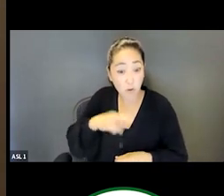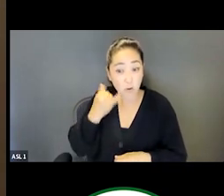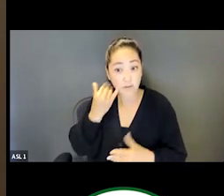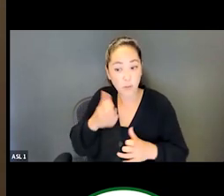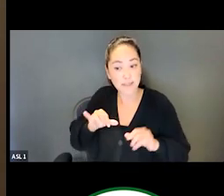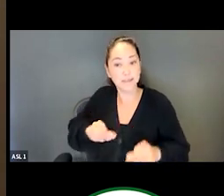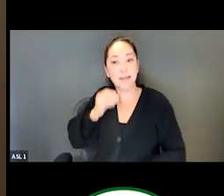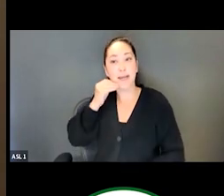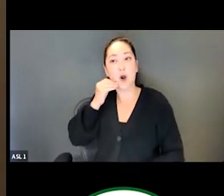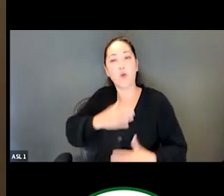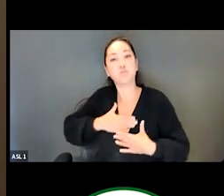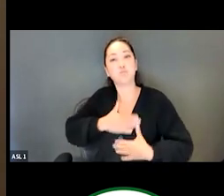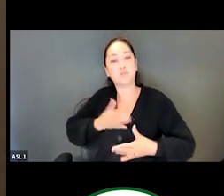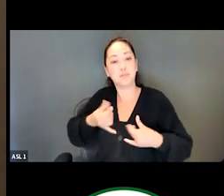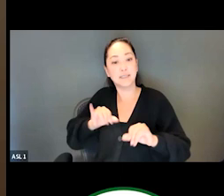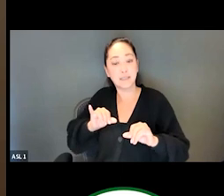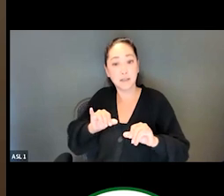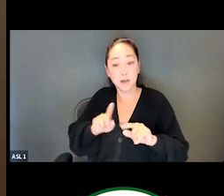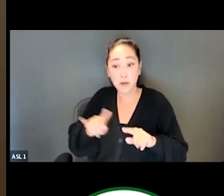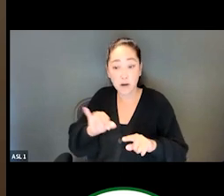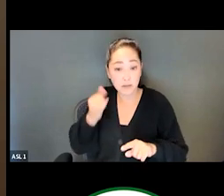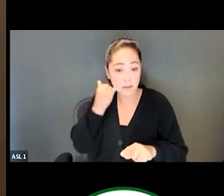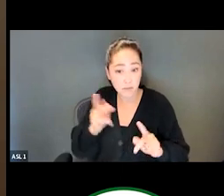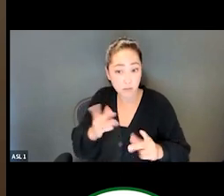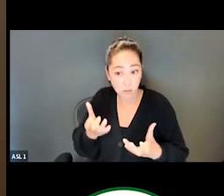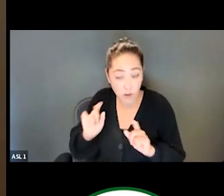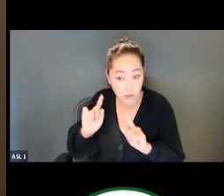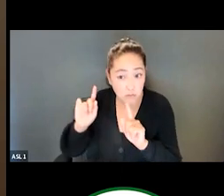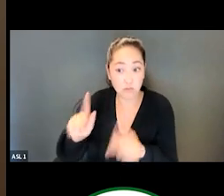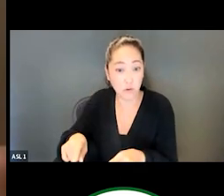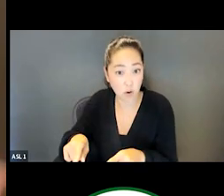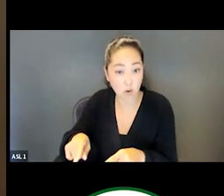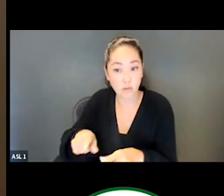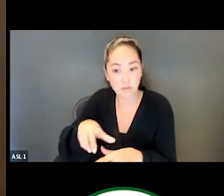And then the like basics that are still not being done. So. And why they're still not